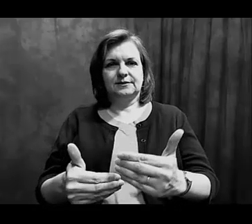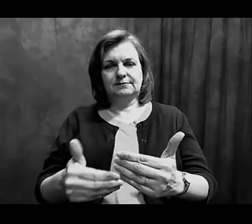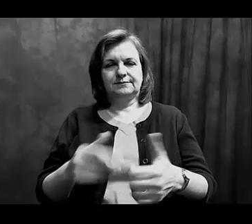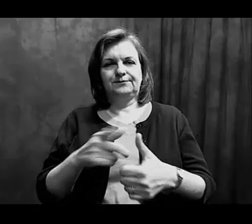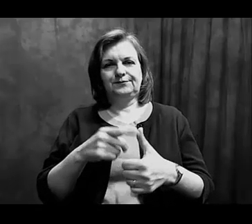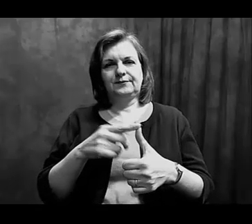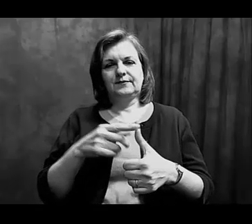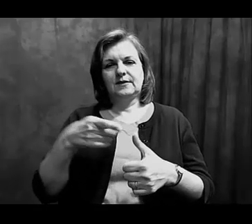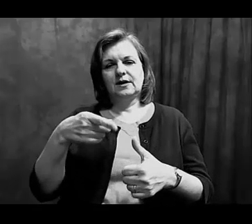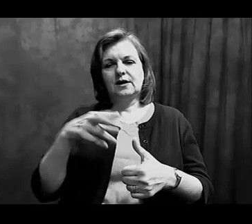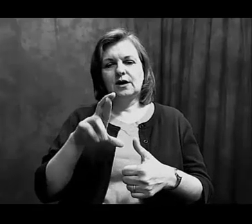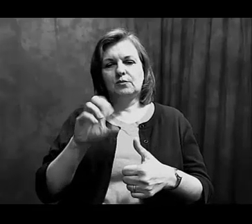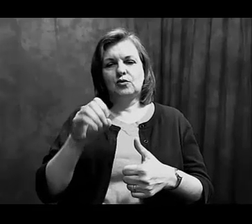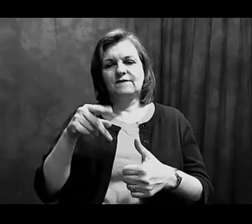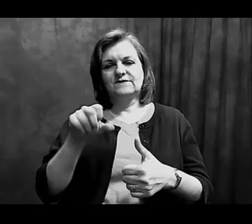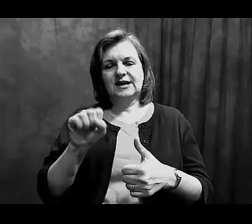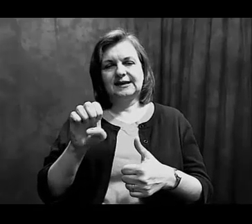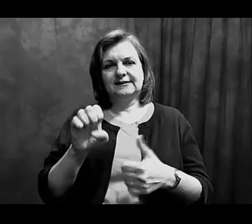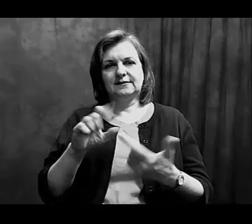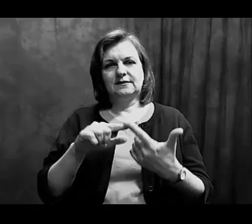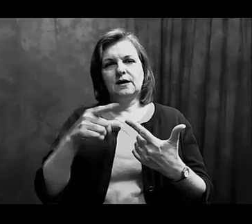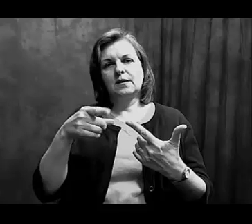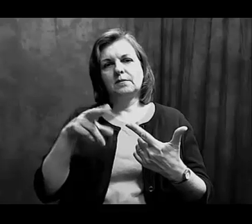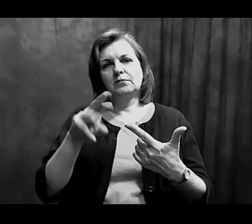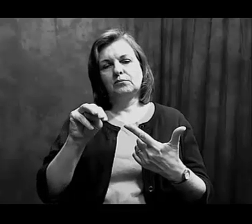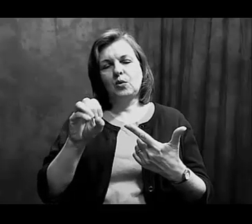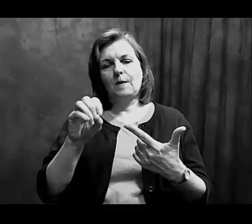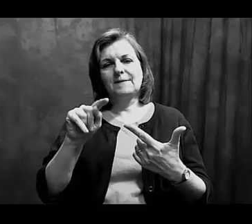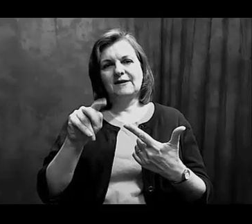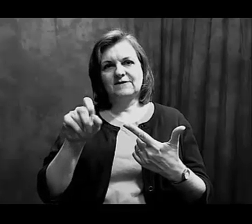prophase - prometaphase -